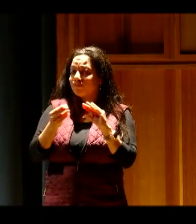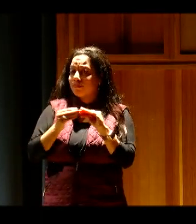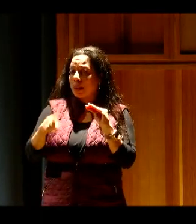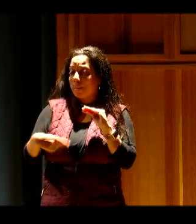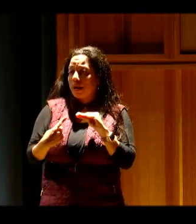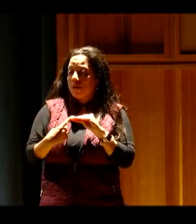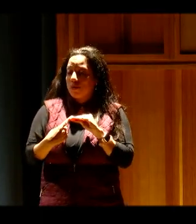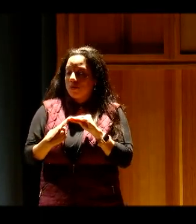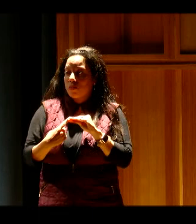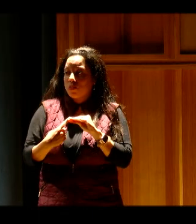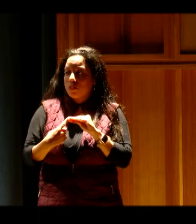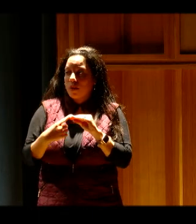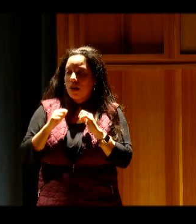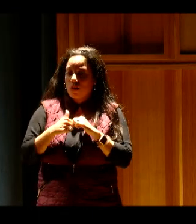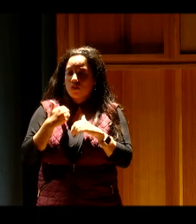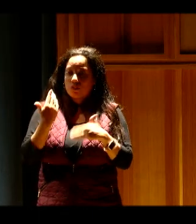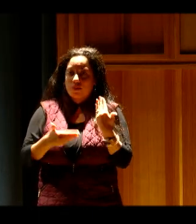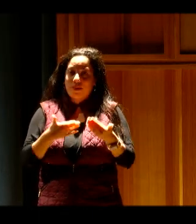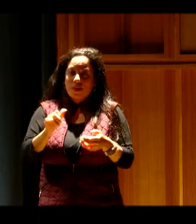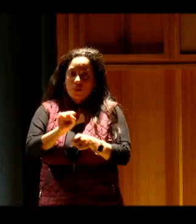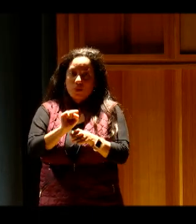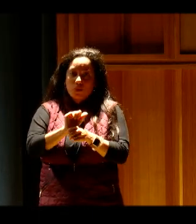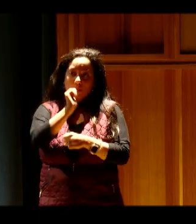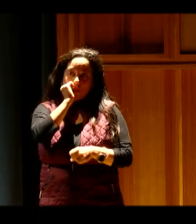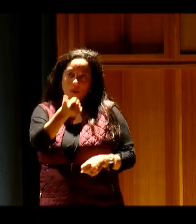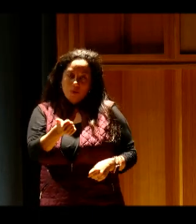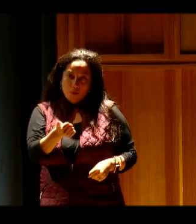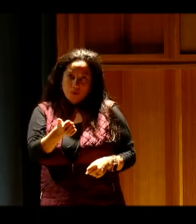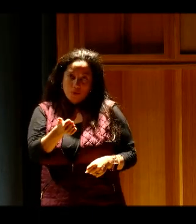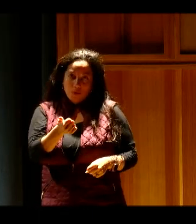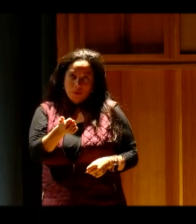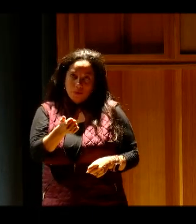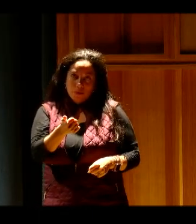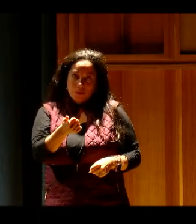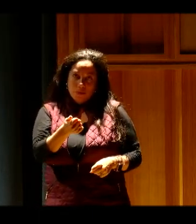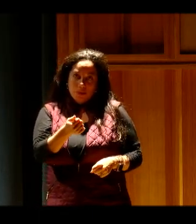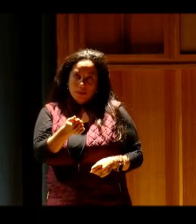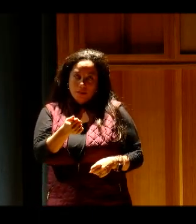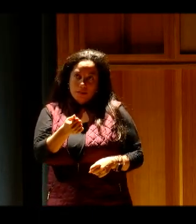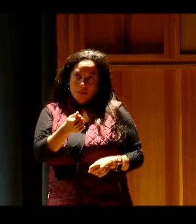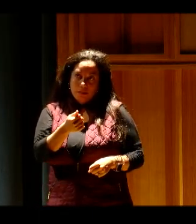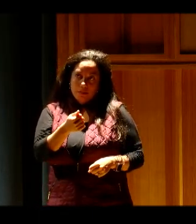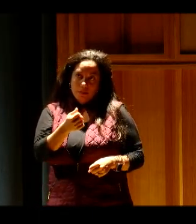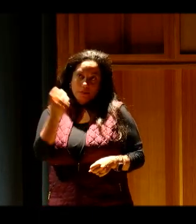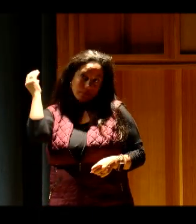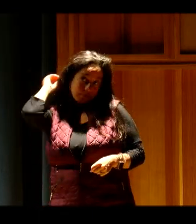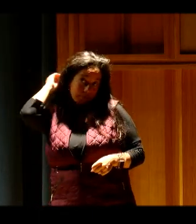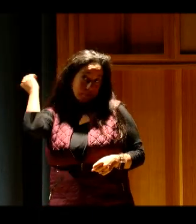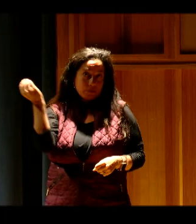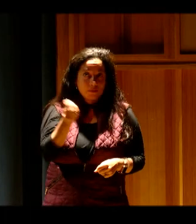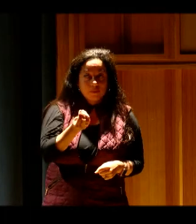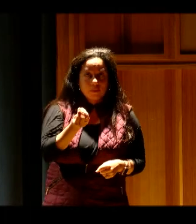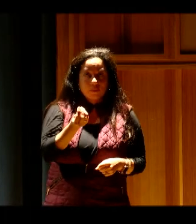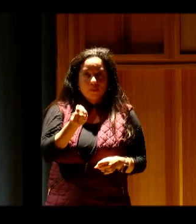how to go about that work tomorrow drawing on the presentations that we heard from over the course of the day.